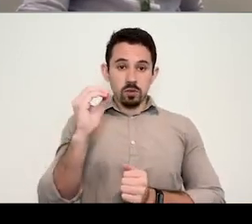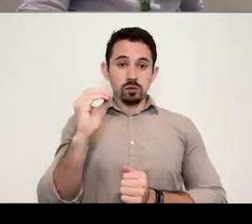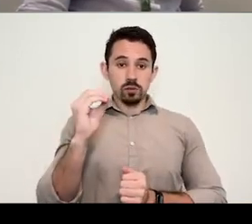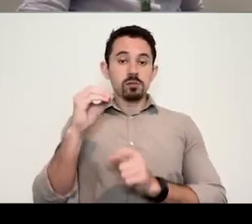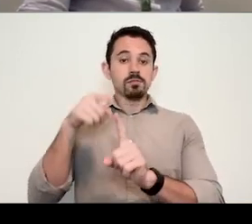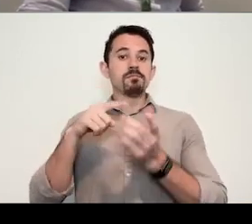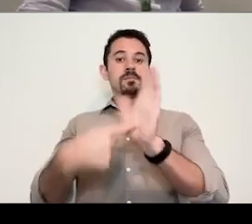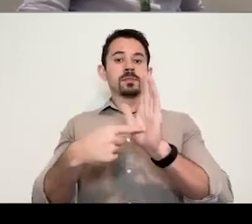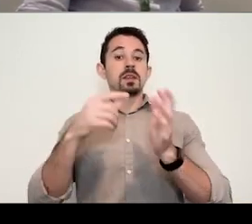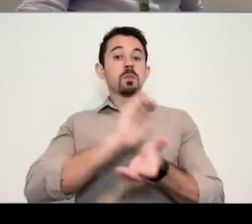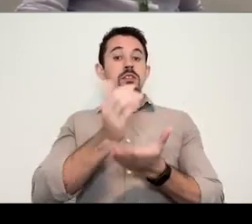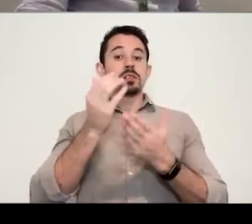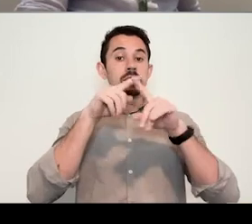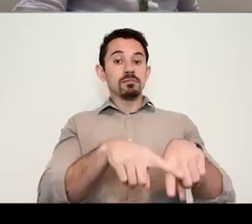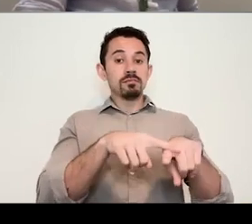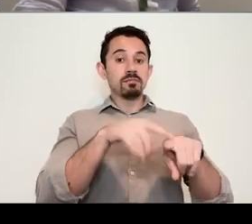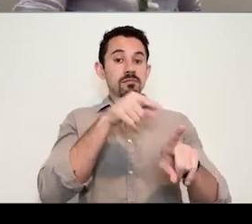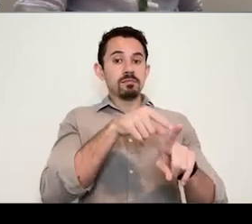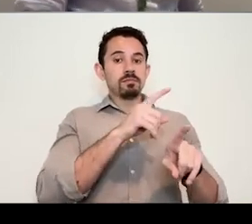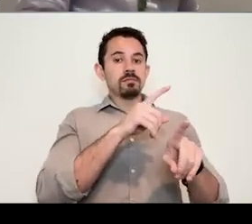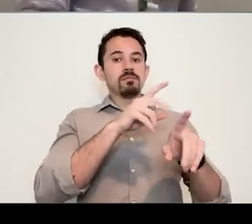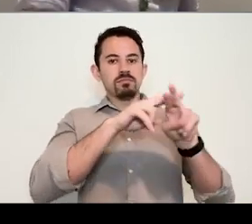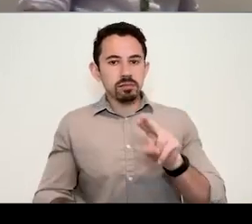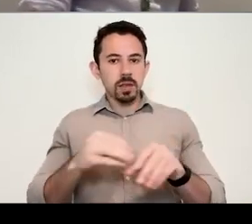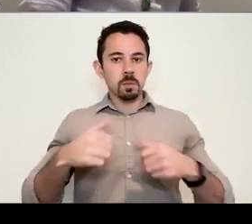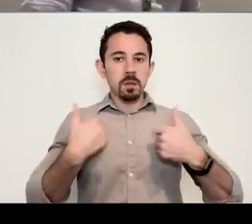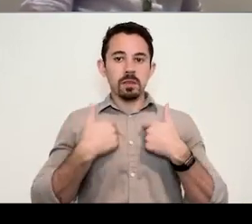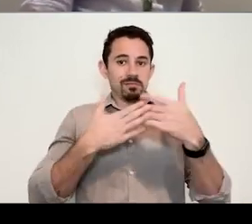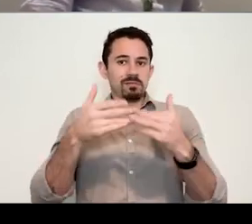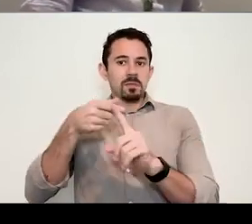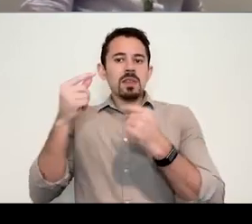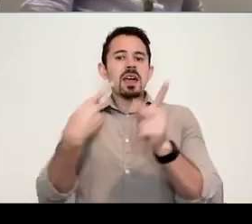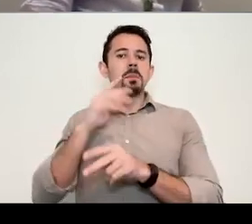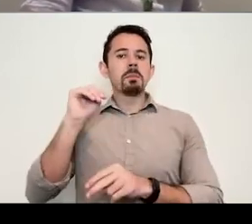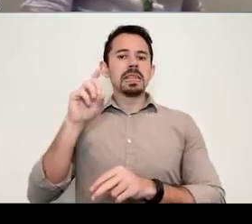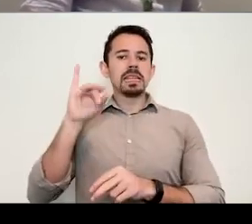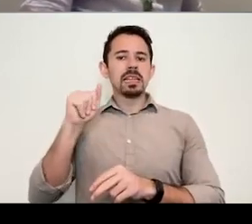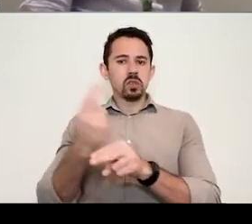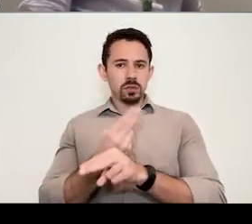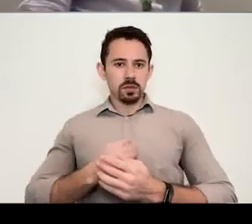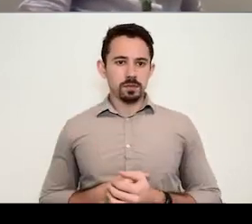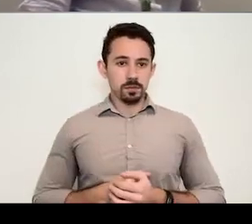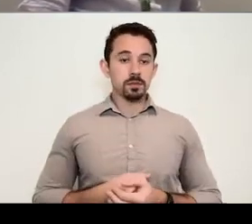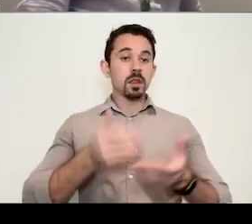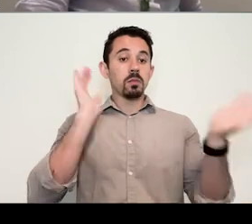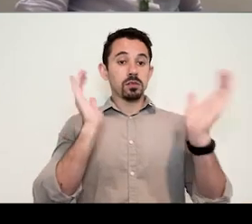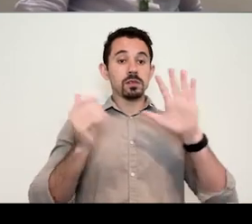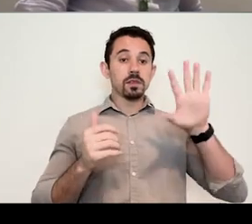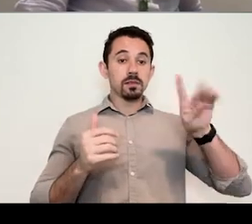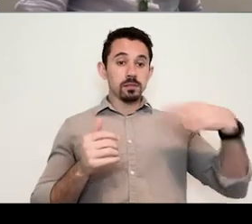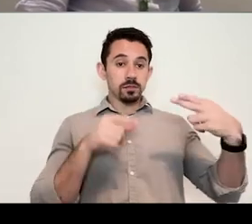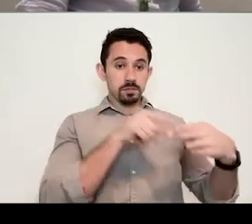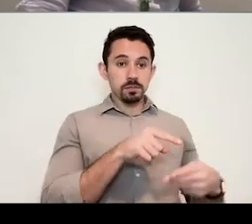the media used. Now in comparison, 54-Ph did not compromise cell viability even at concentrations